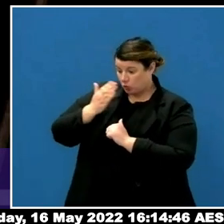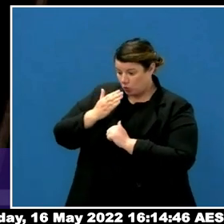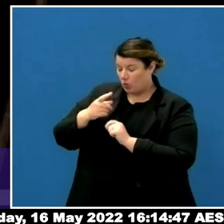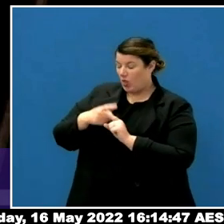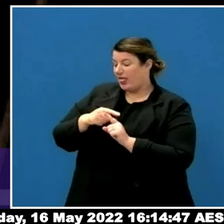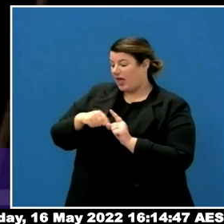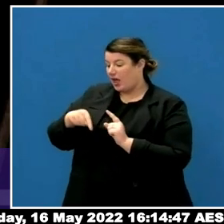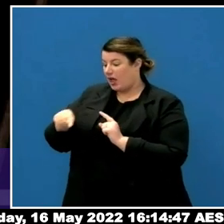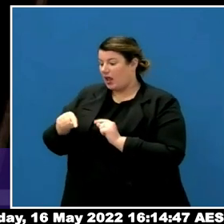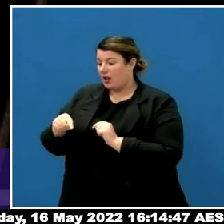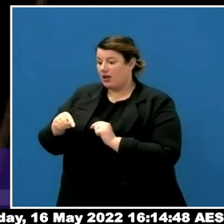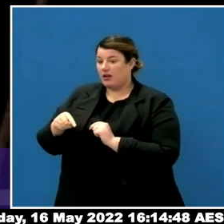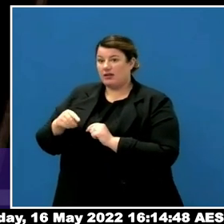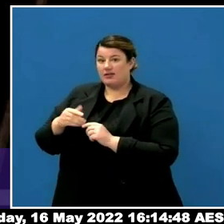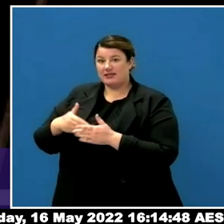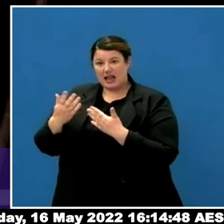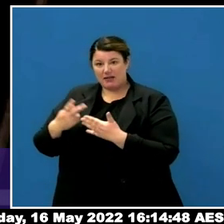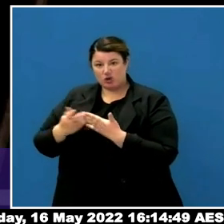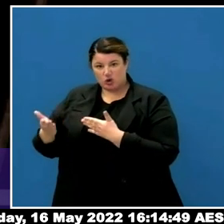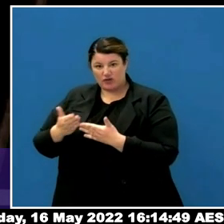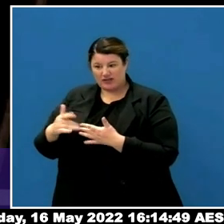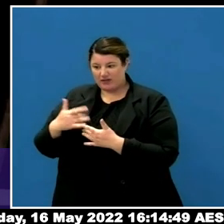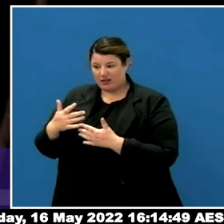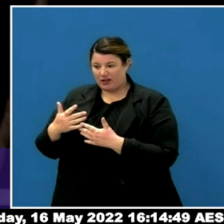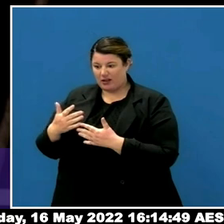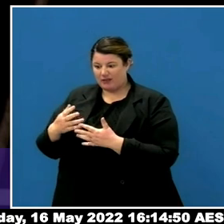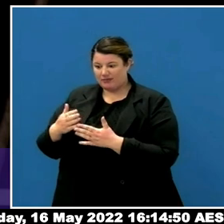That's true. COMMISSIONER BENNETT: Thank you both very much.